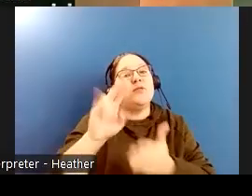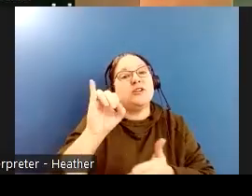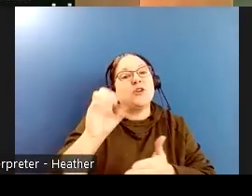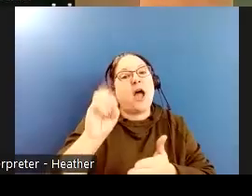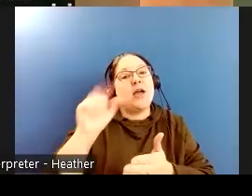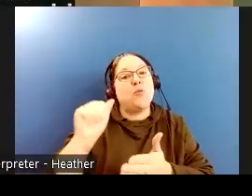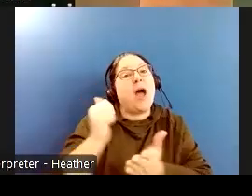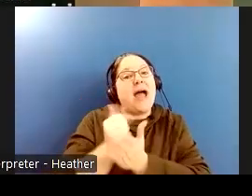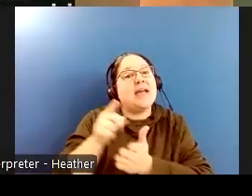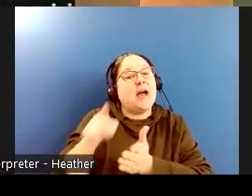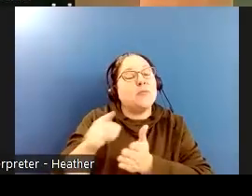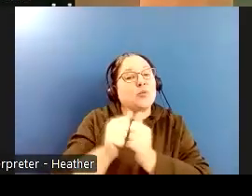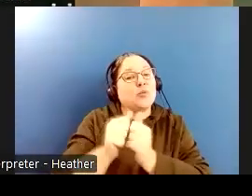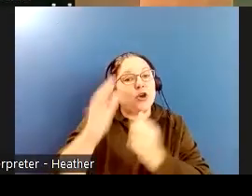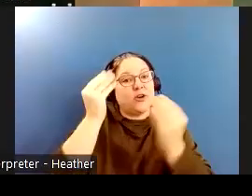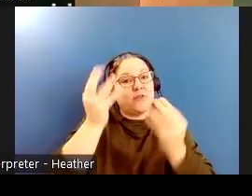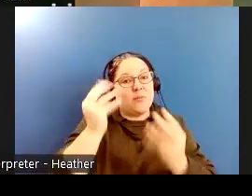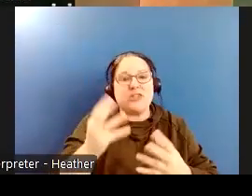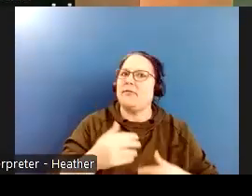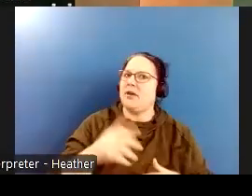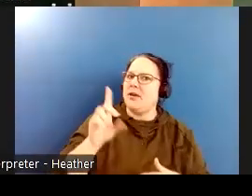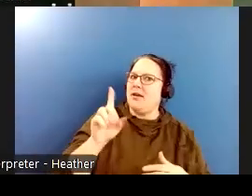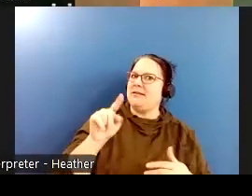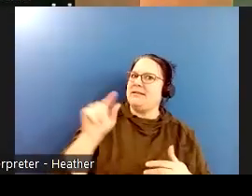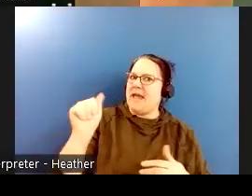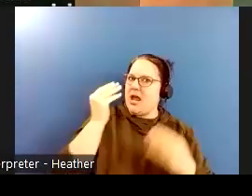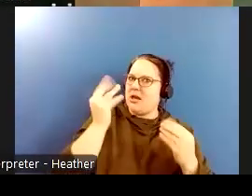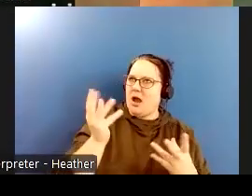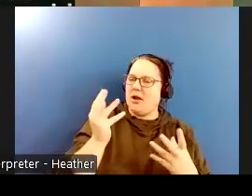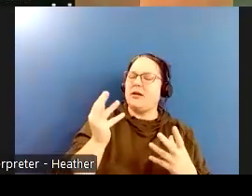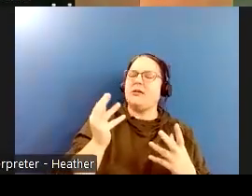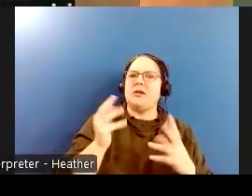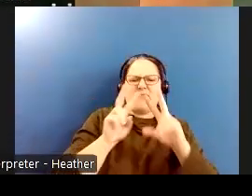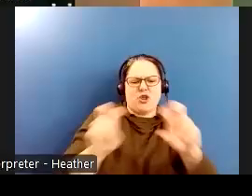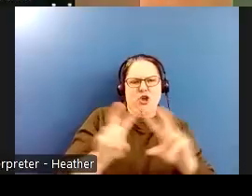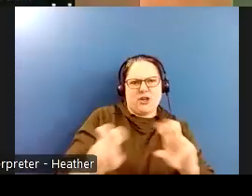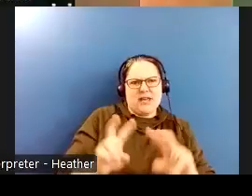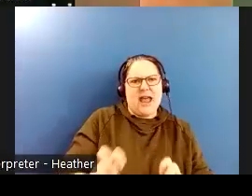and anytime you have data actually looking at uh providers or or practitioners, clinicians,